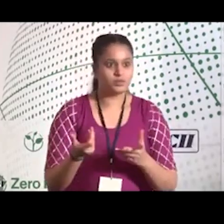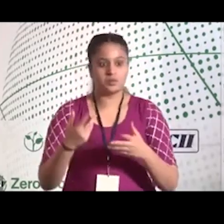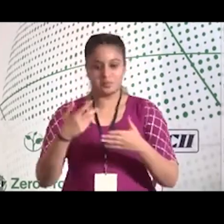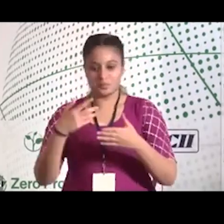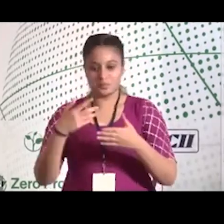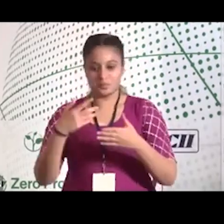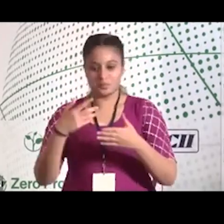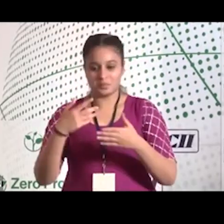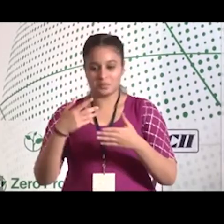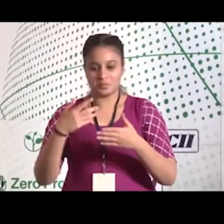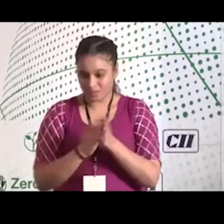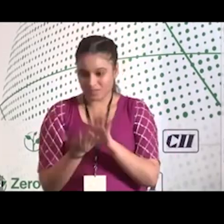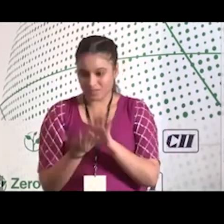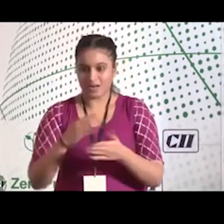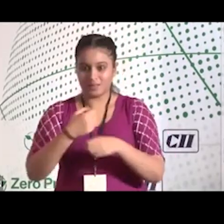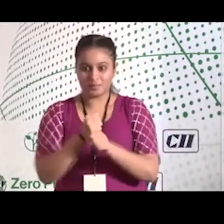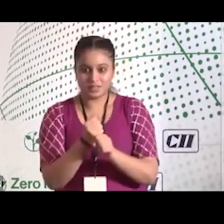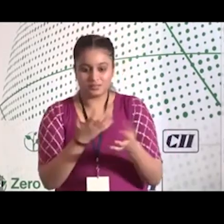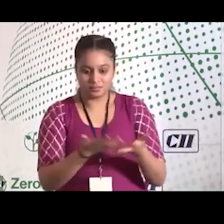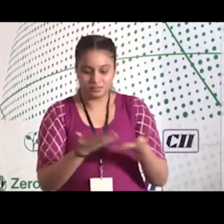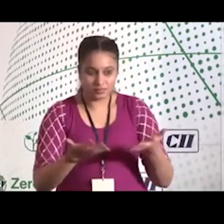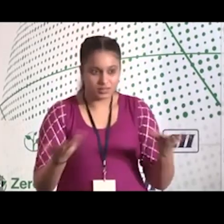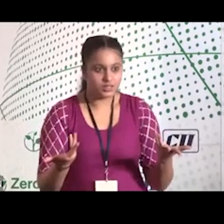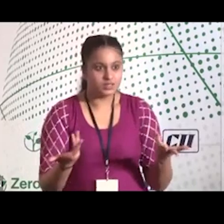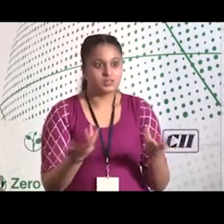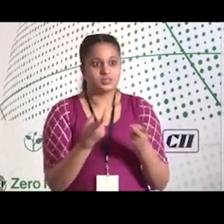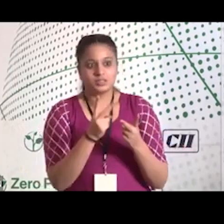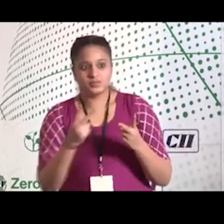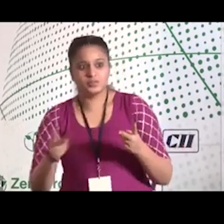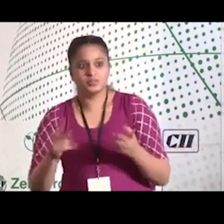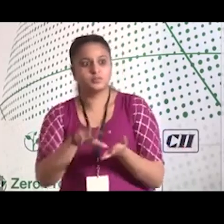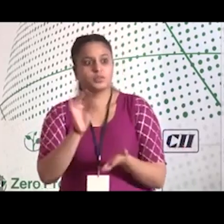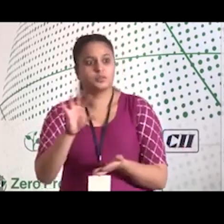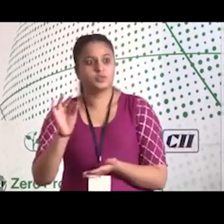making had very limited options that are given to them.